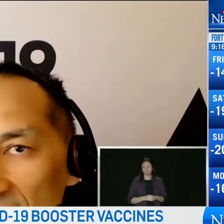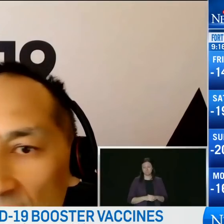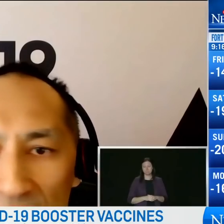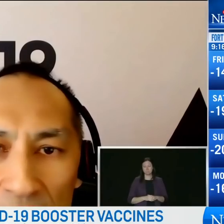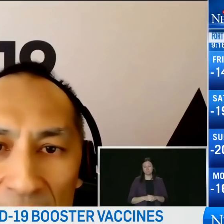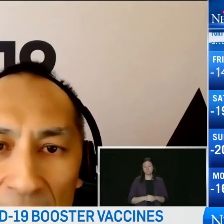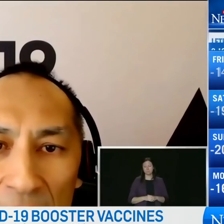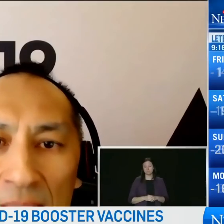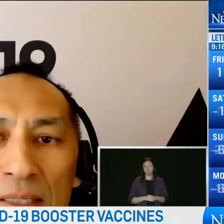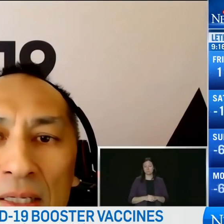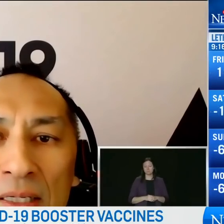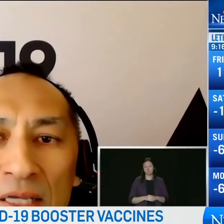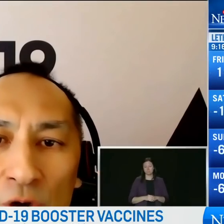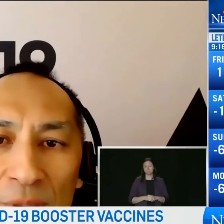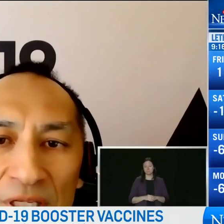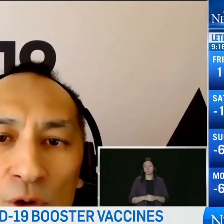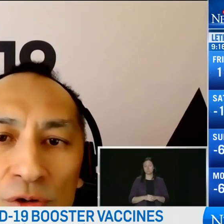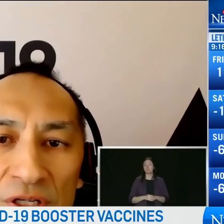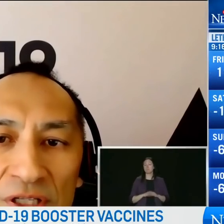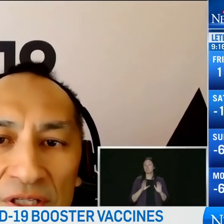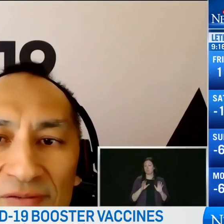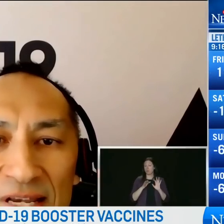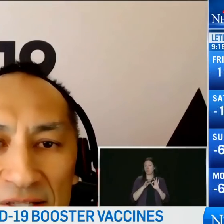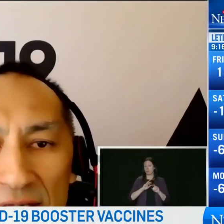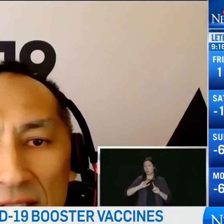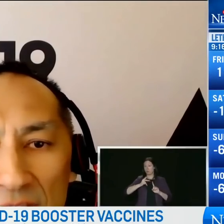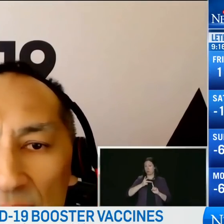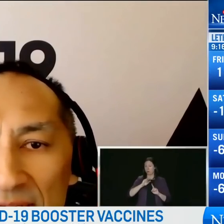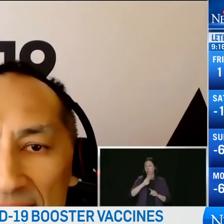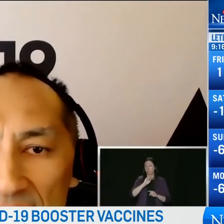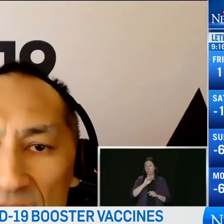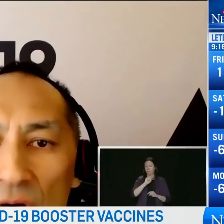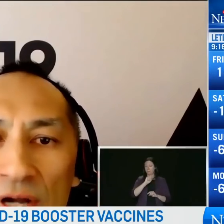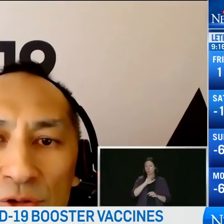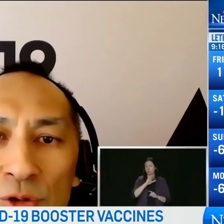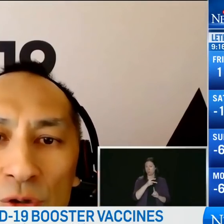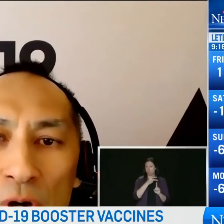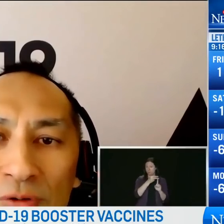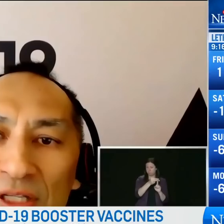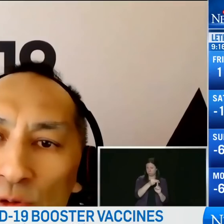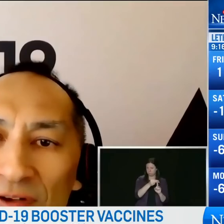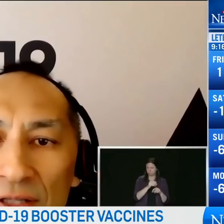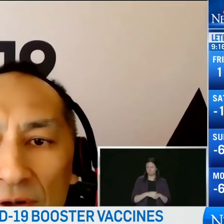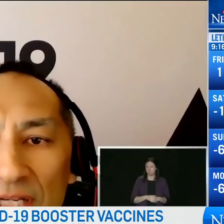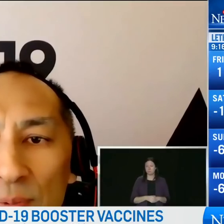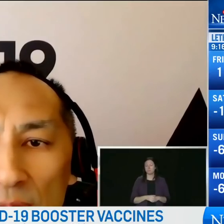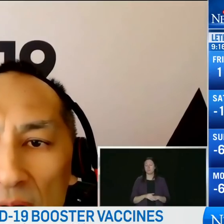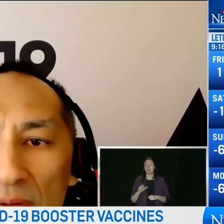OFTEN SEEN IN MALES AGED 12 TO